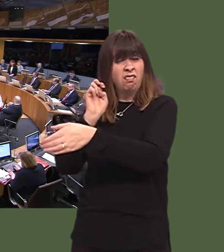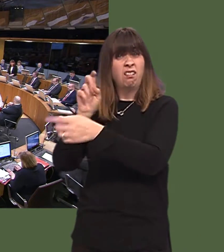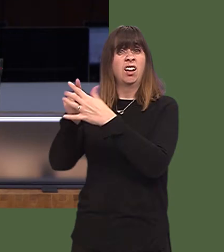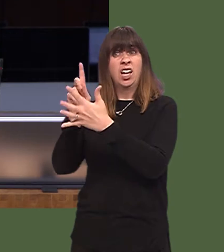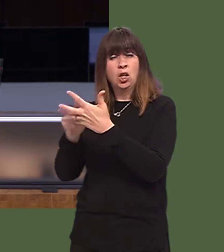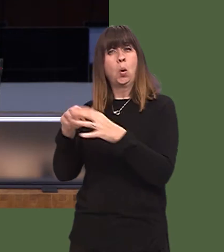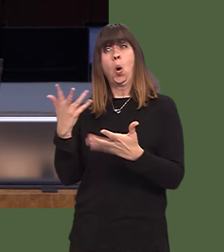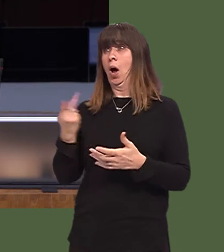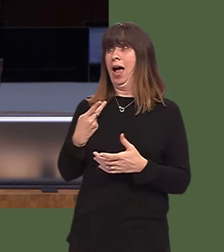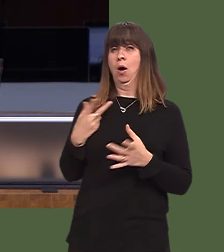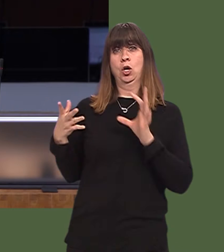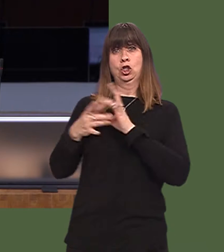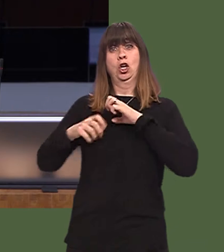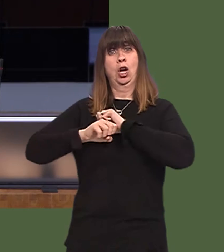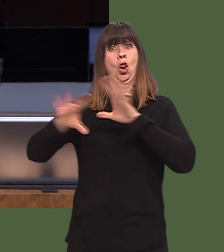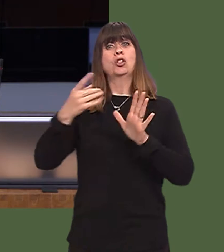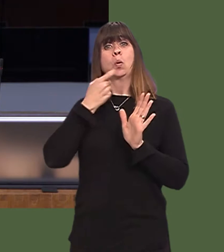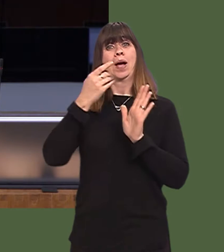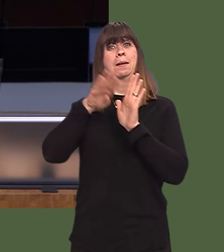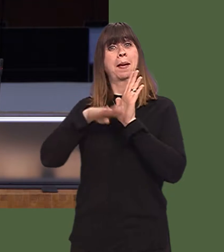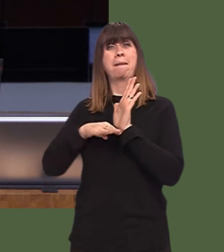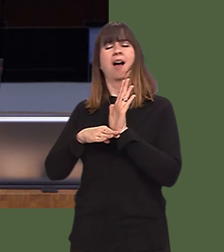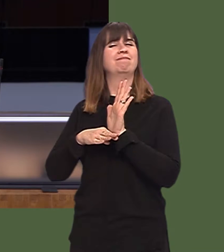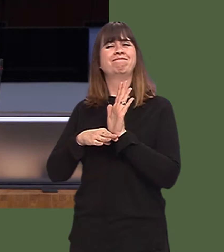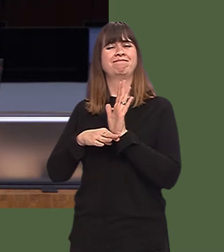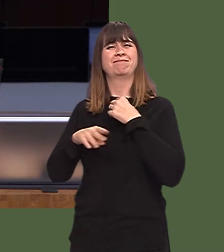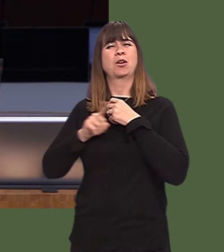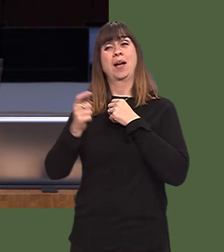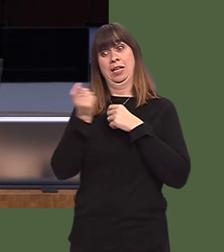jointly launched yesterday because there are statements on both those matters coming later.